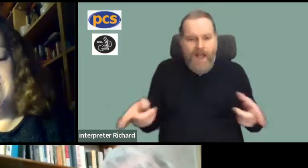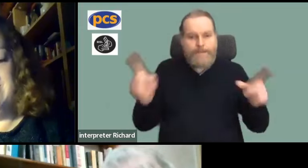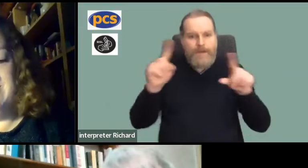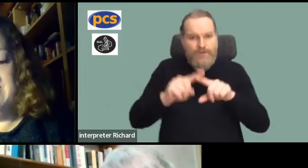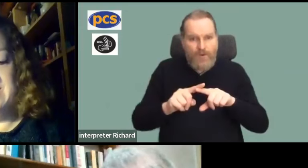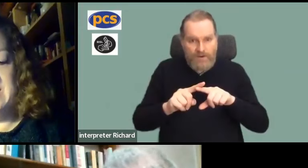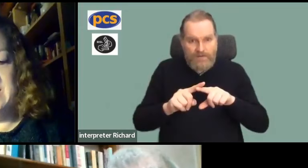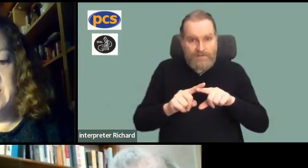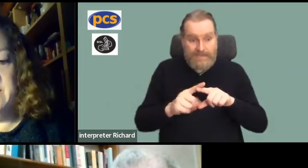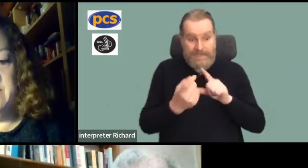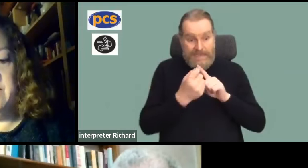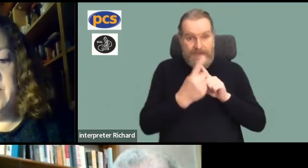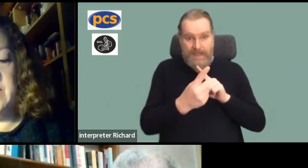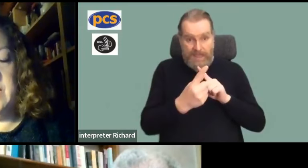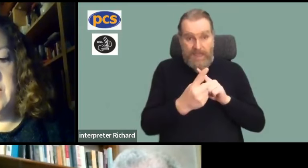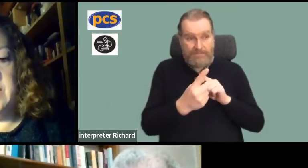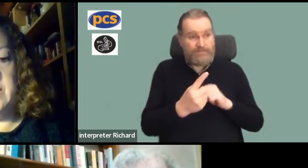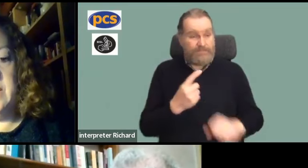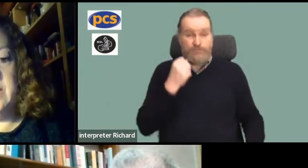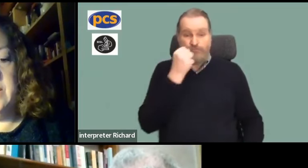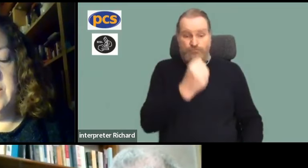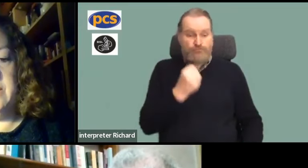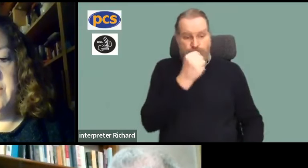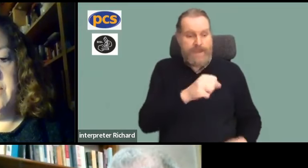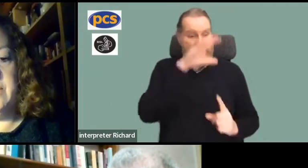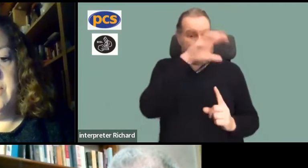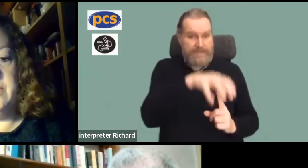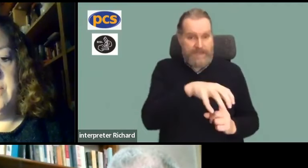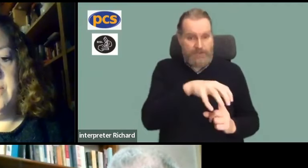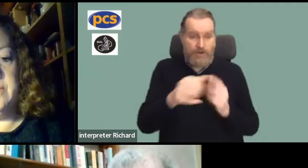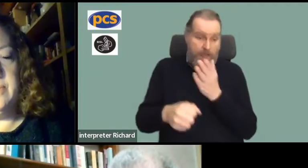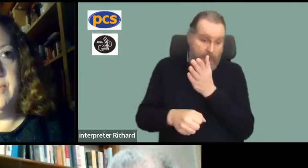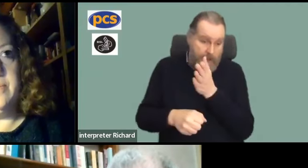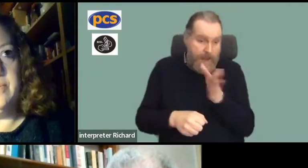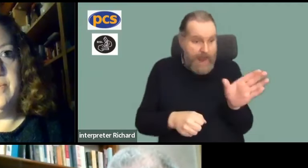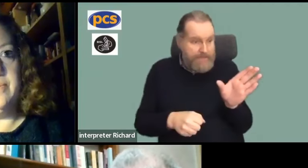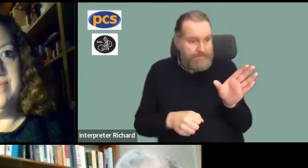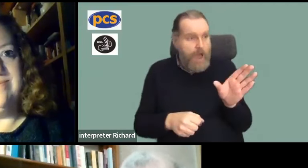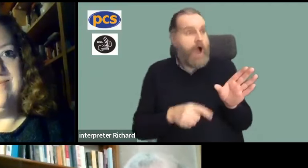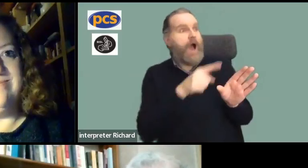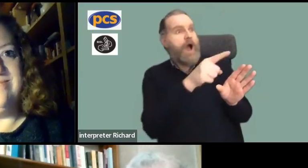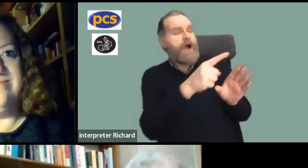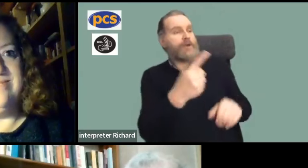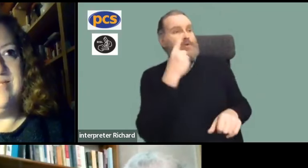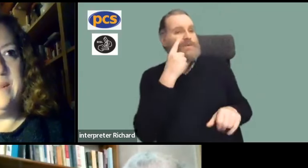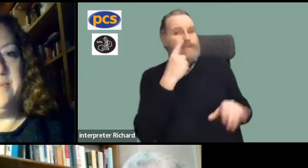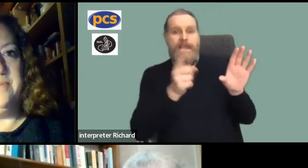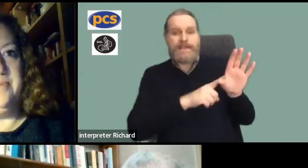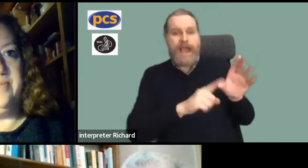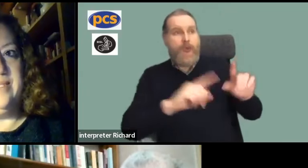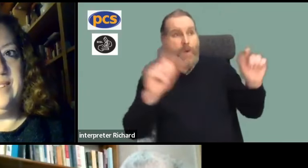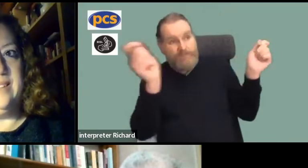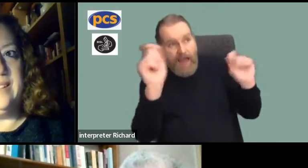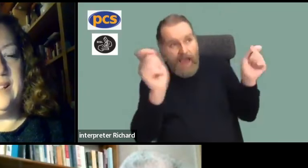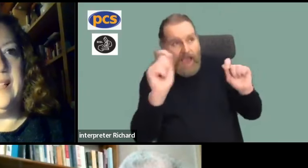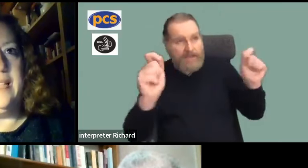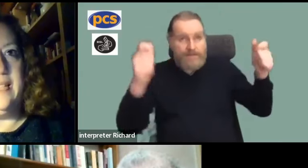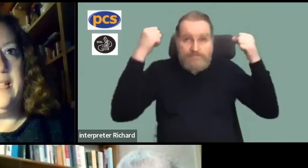is d's is if you head towards the station, turn left head station, turn left head down, that you'll see a load of a load of yellow load of yellow flags